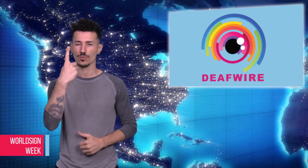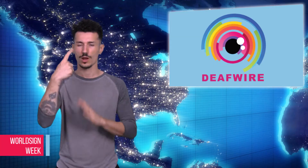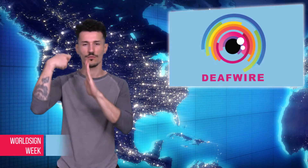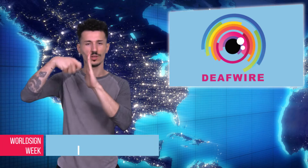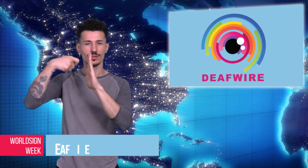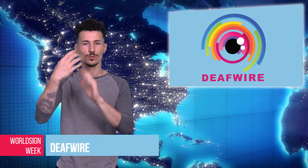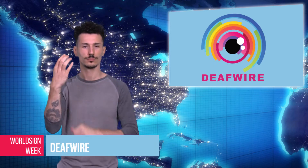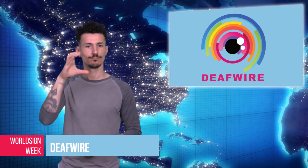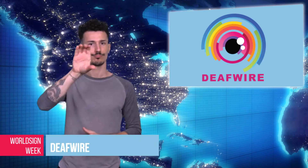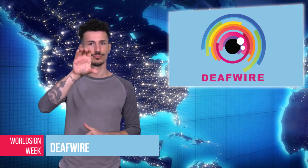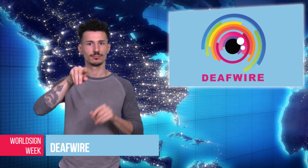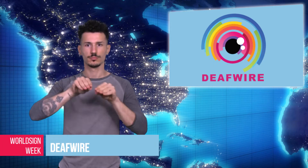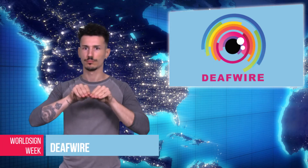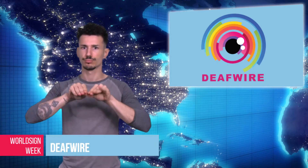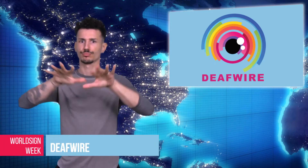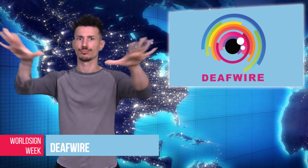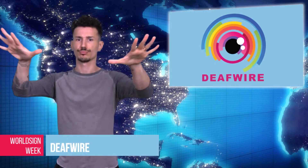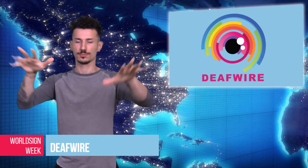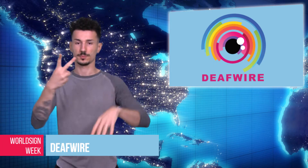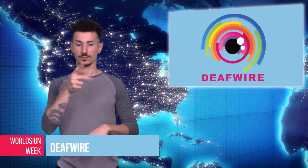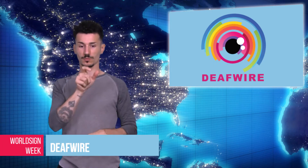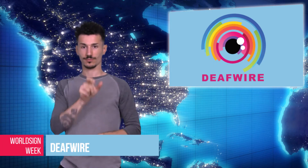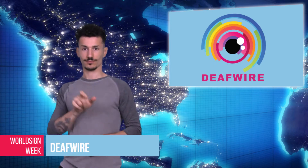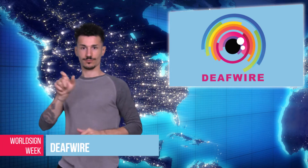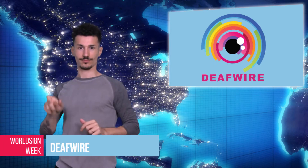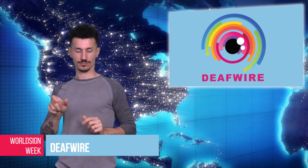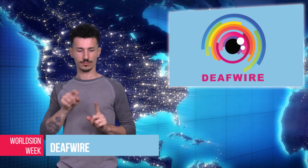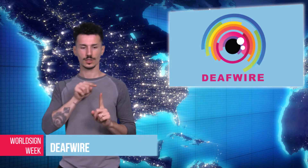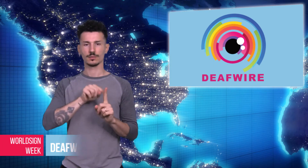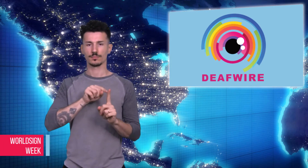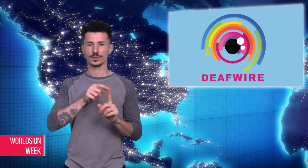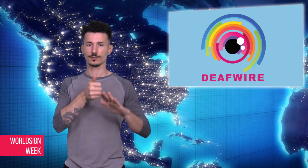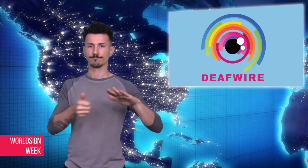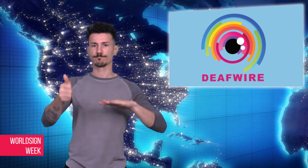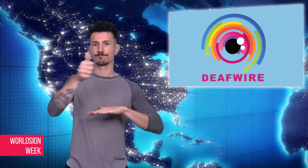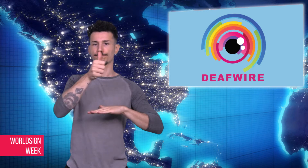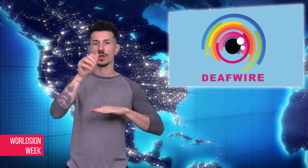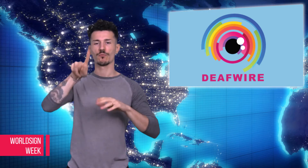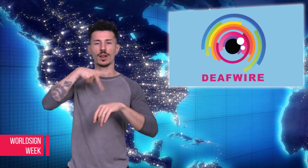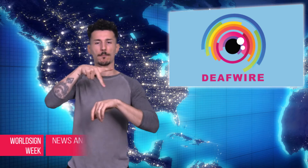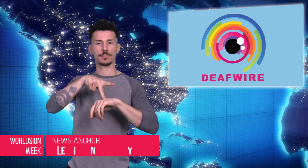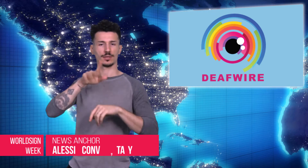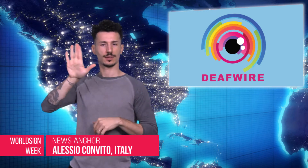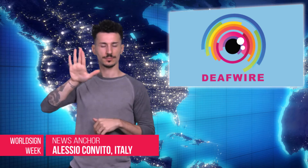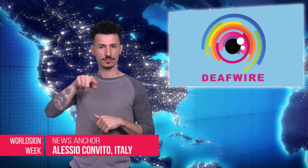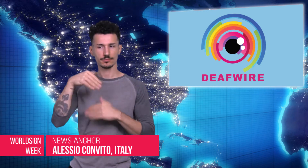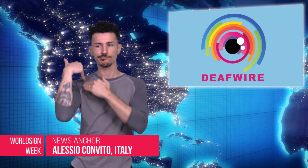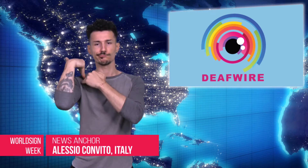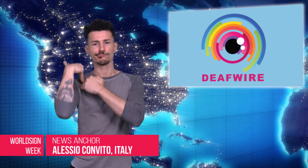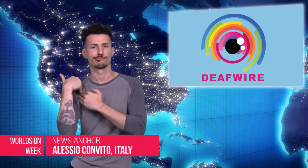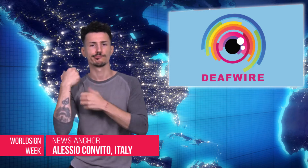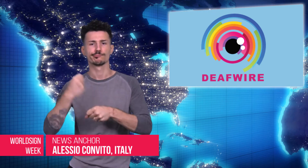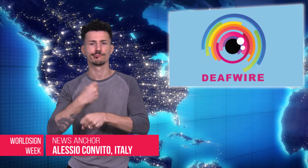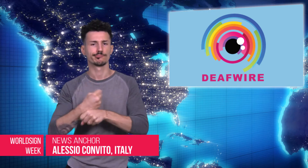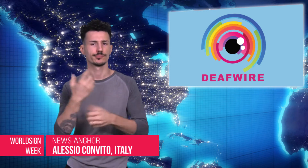Alessio: A video was shared by Philippine official, Presidential